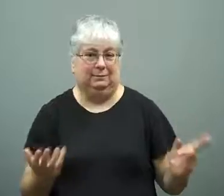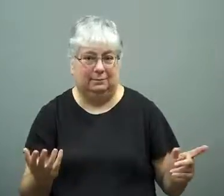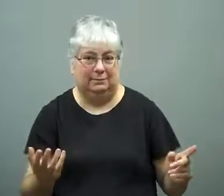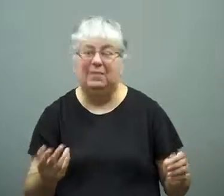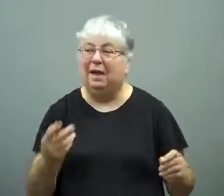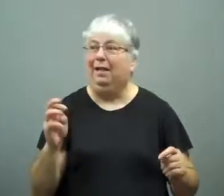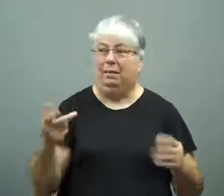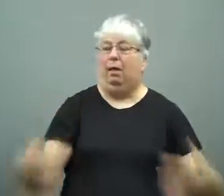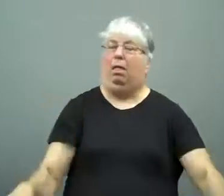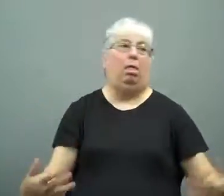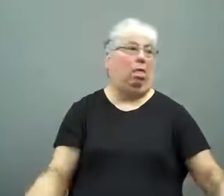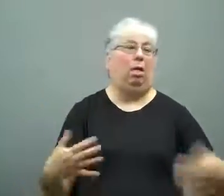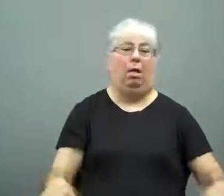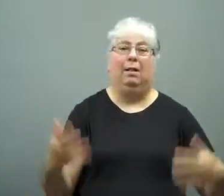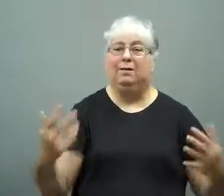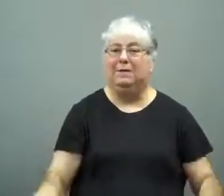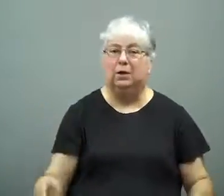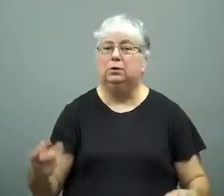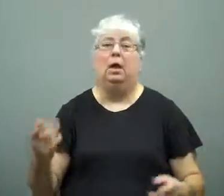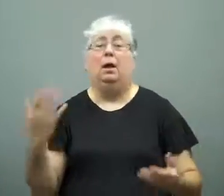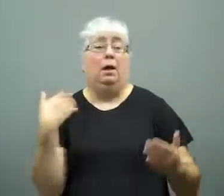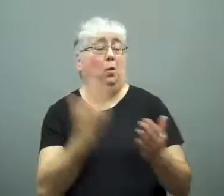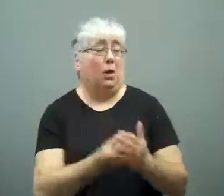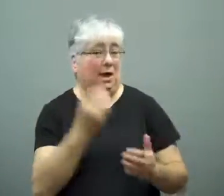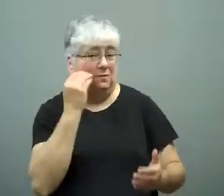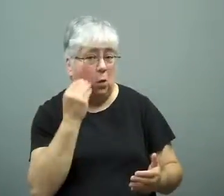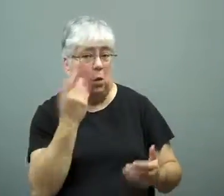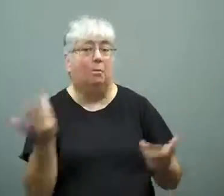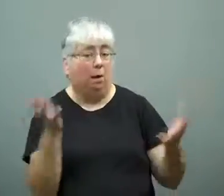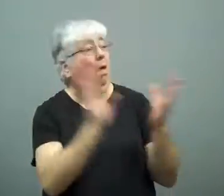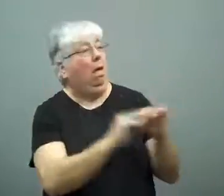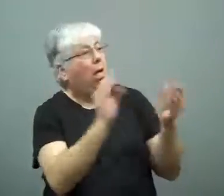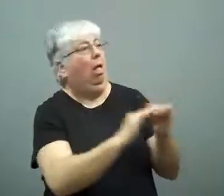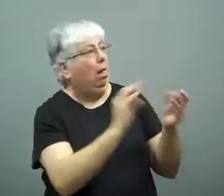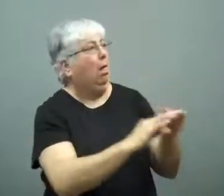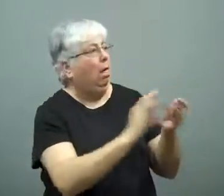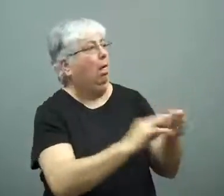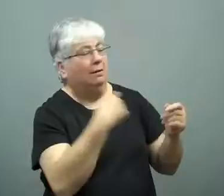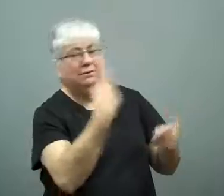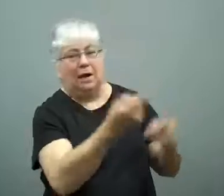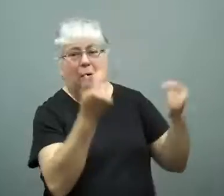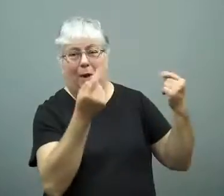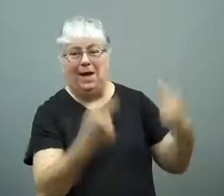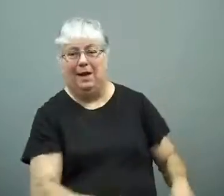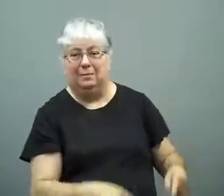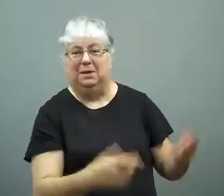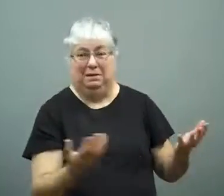She was shaken up and told her husband what happened when she arrived home.